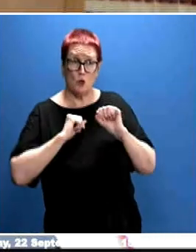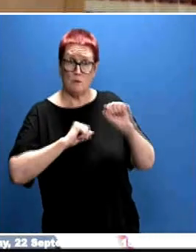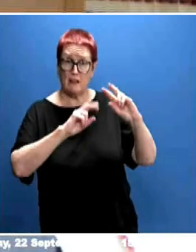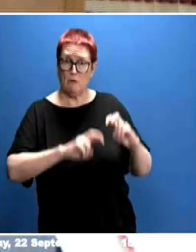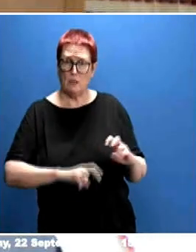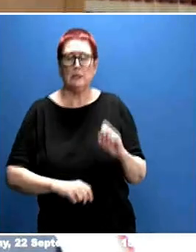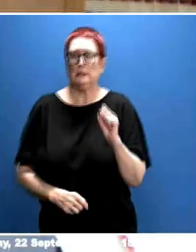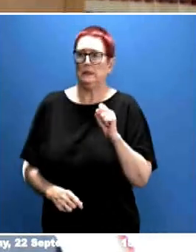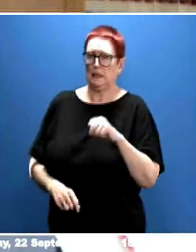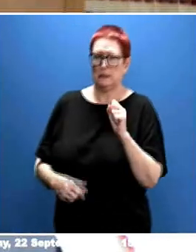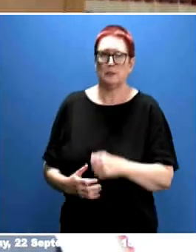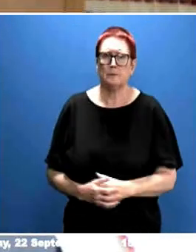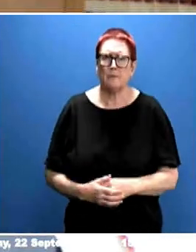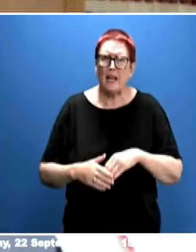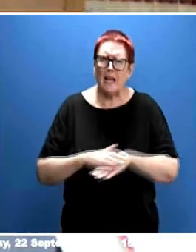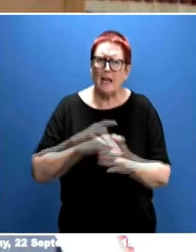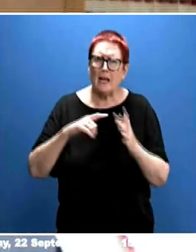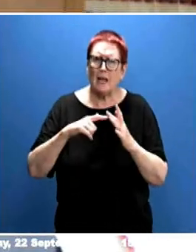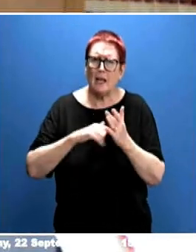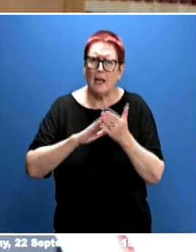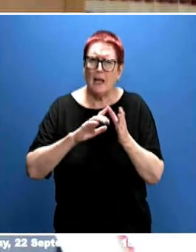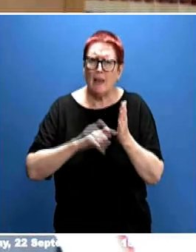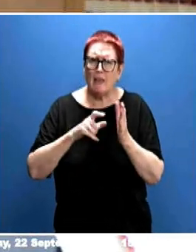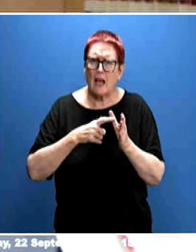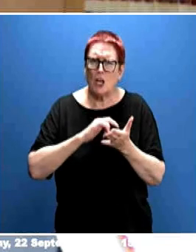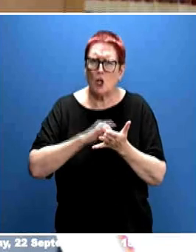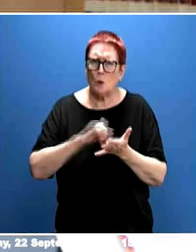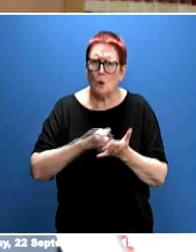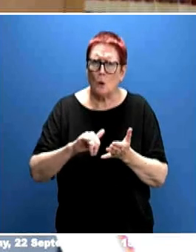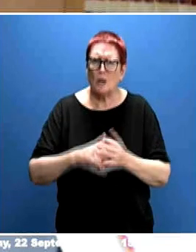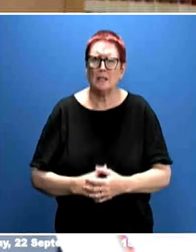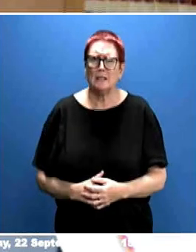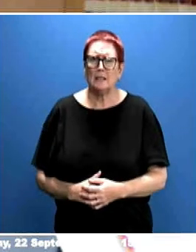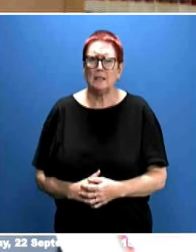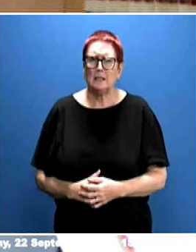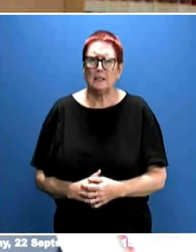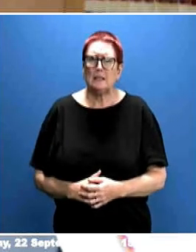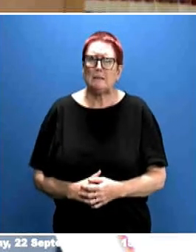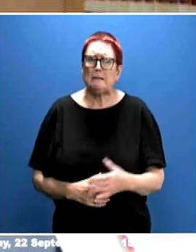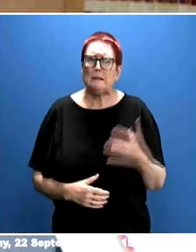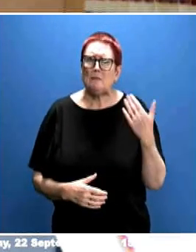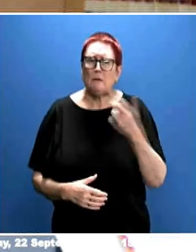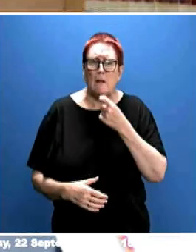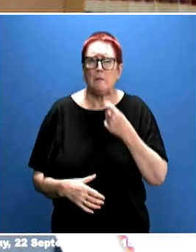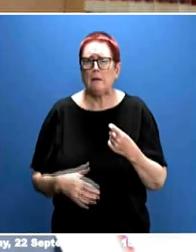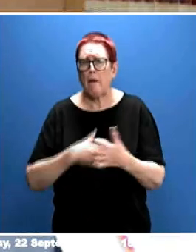That's in Ithaca, New York. Rather depressed when last time I was there. All right.